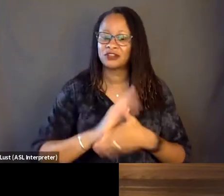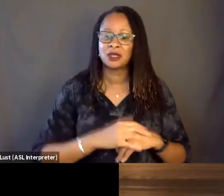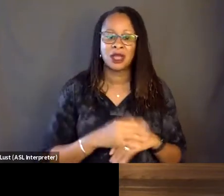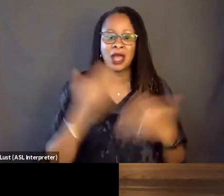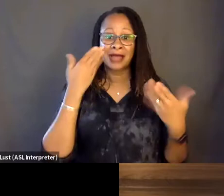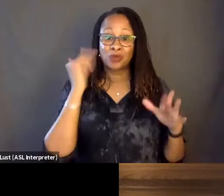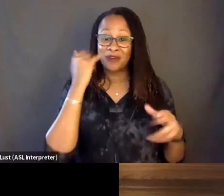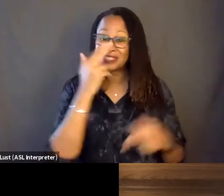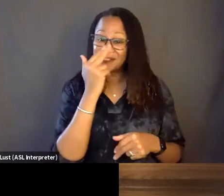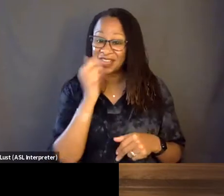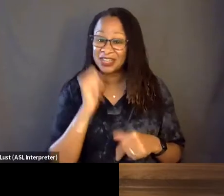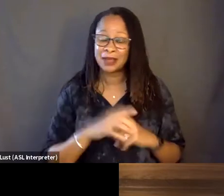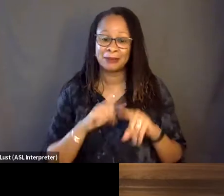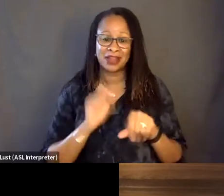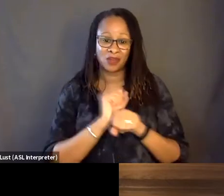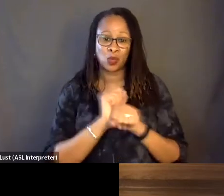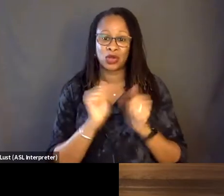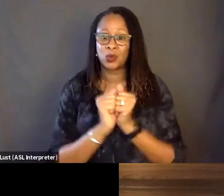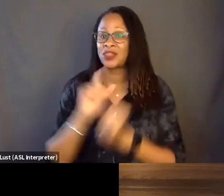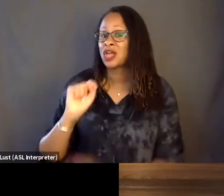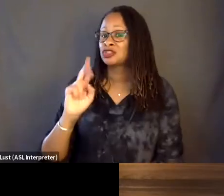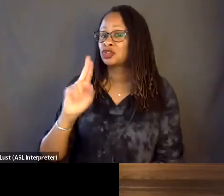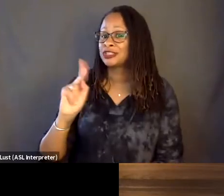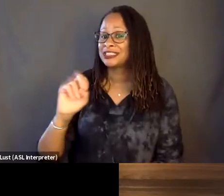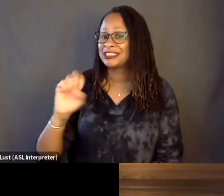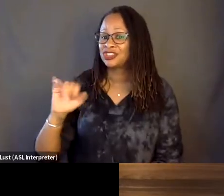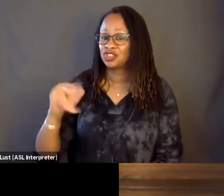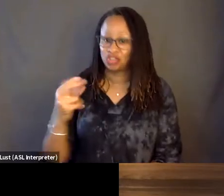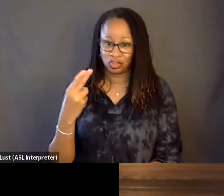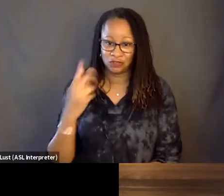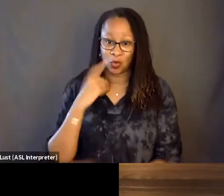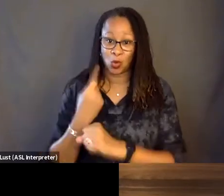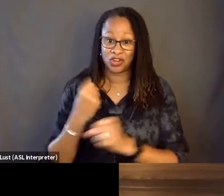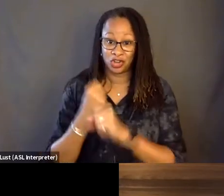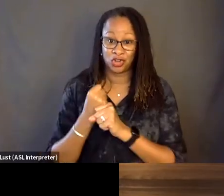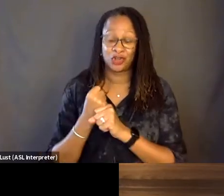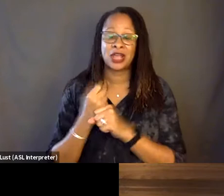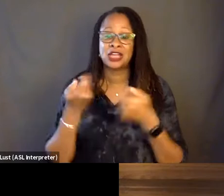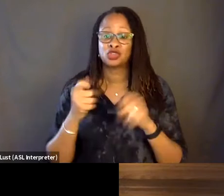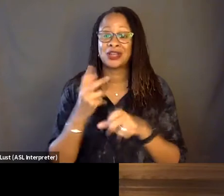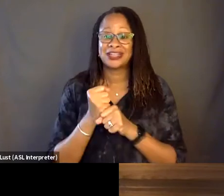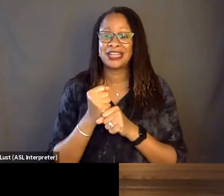But I had been working with the Turkish at this point for a year to try to get this transcript.